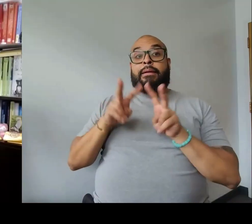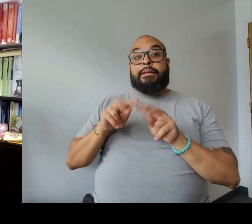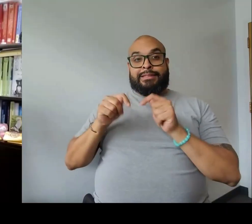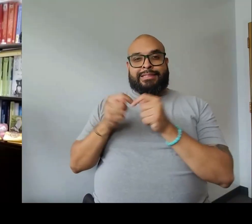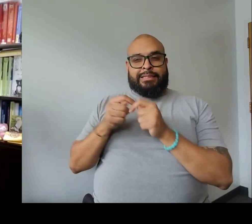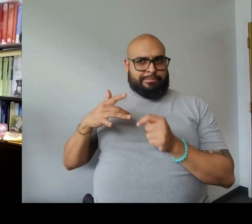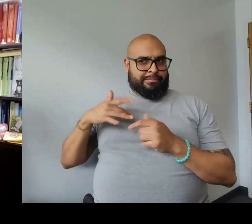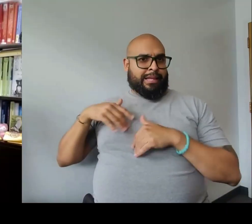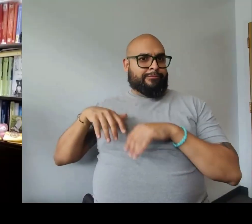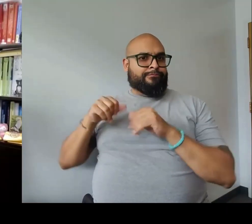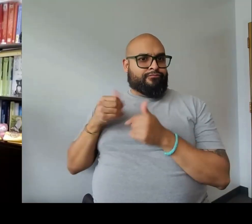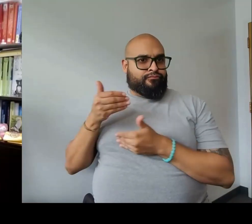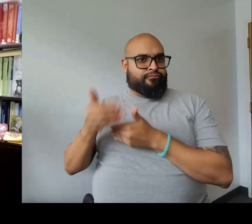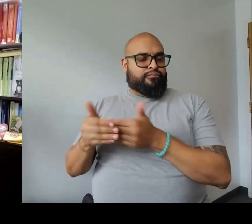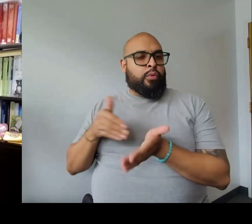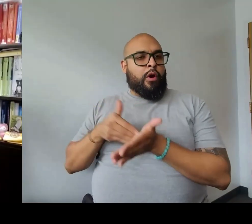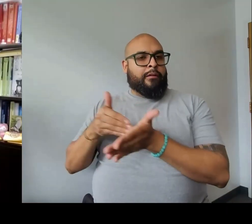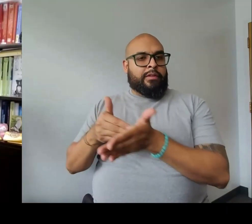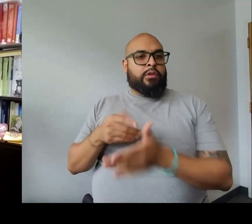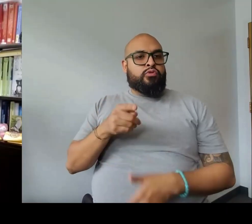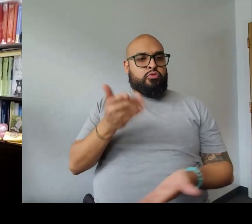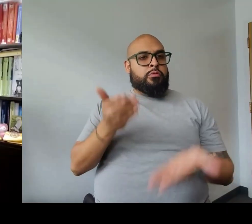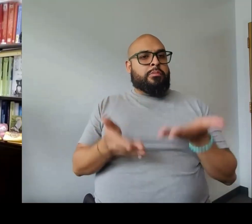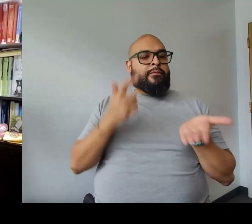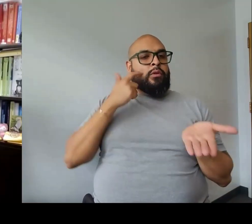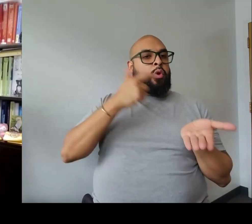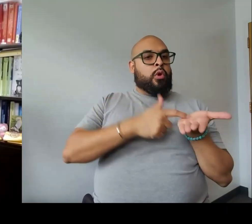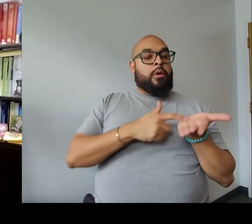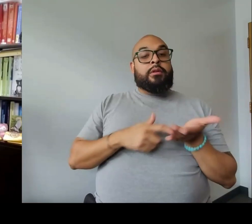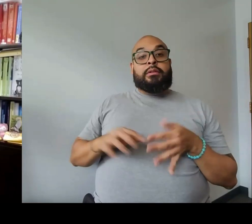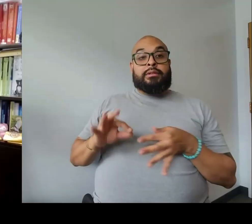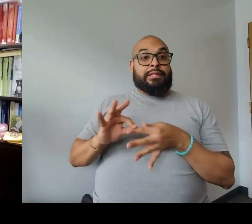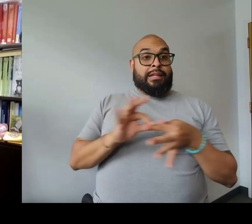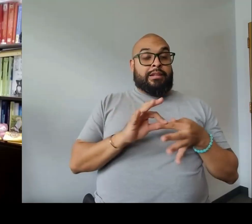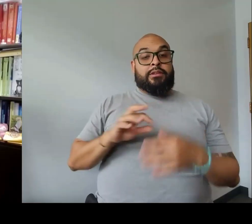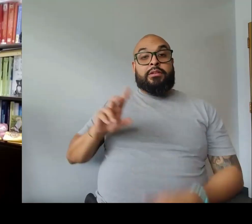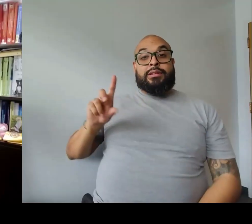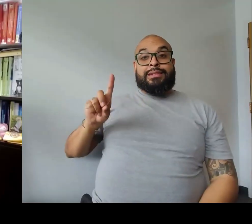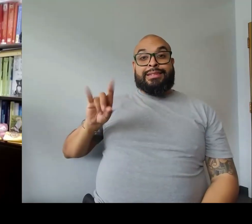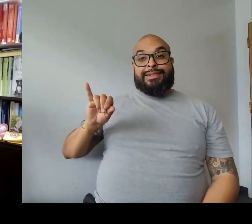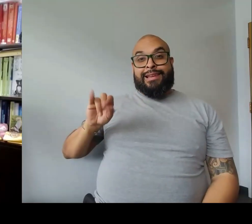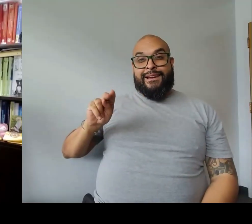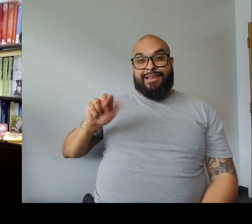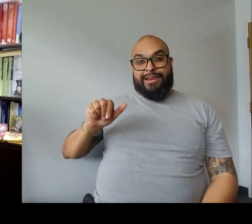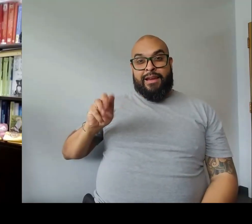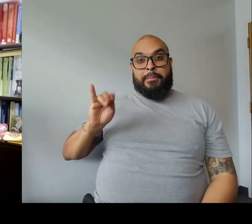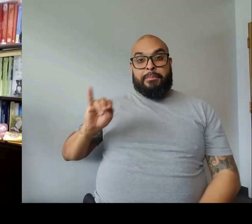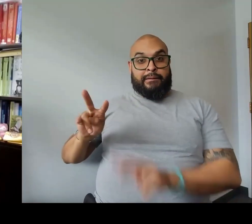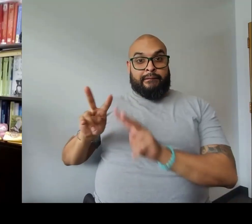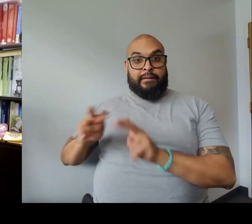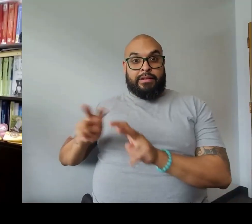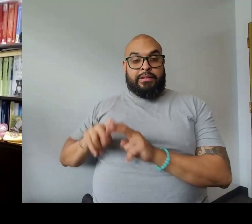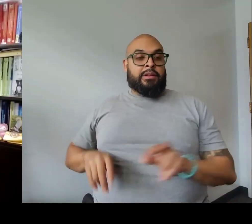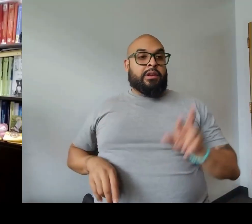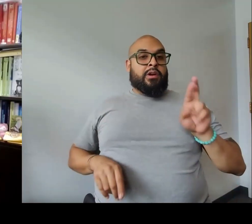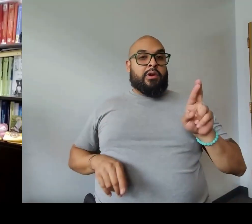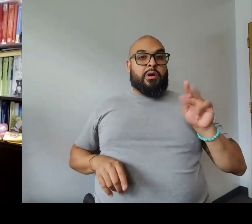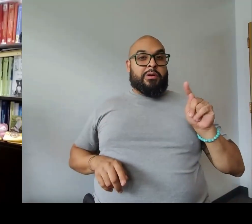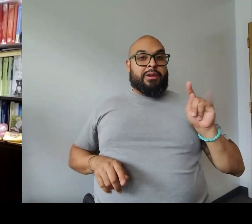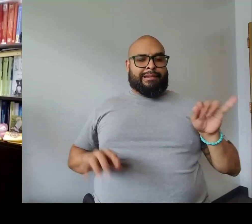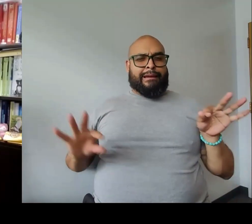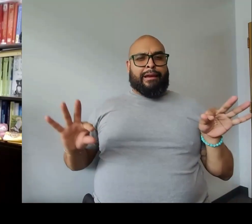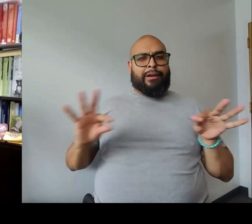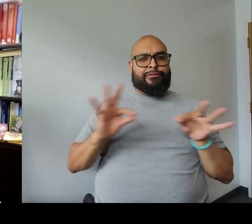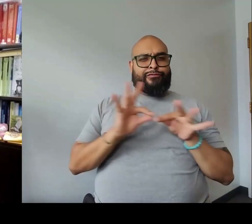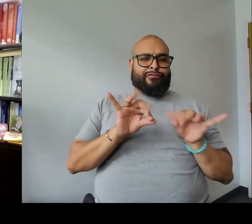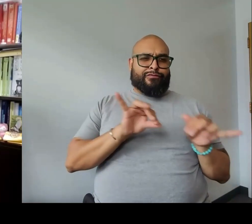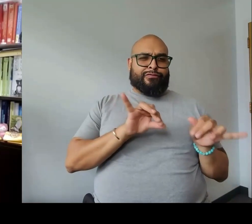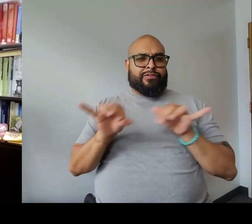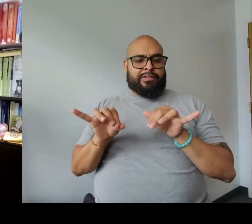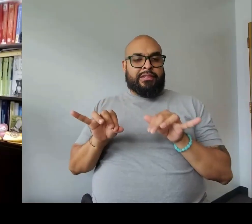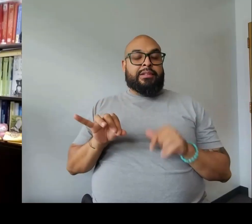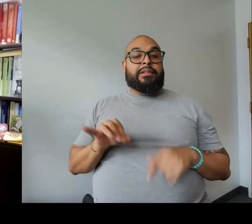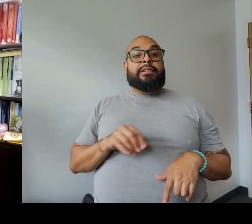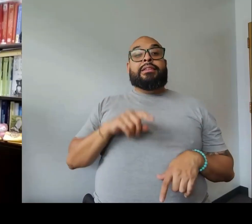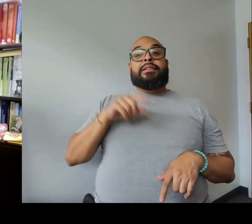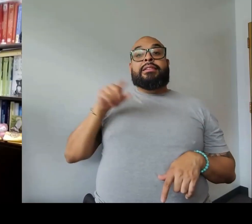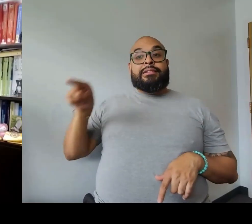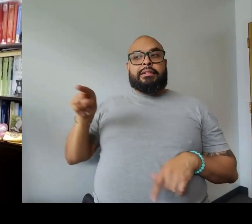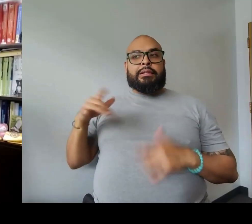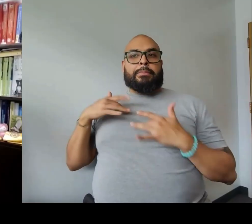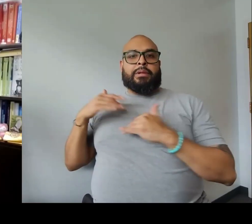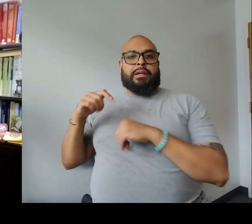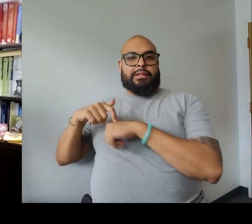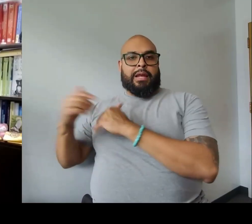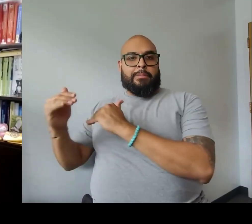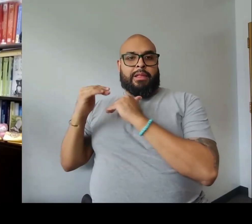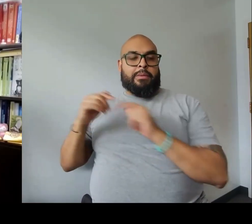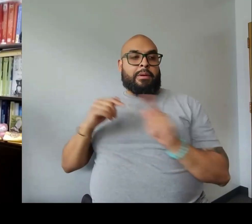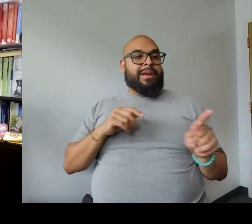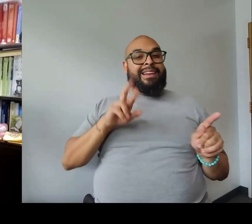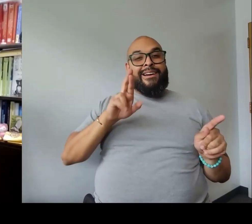And while you probably see connections between dynamic assessment and RTI, dynamic assessment is time limiting and done within testing sessions while RTI is in over a series of intervention weeks.